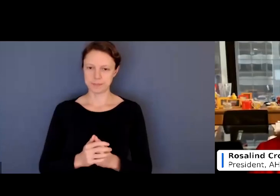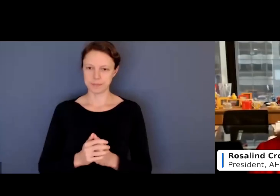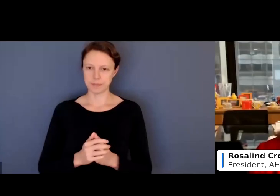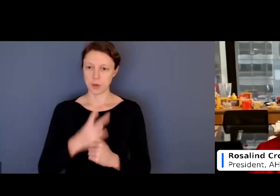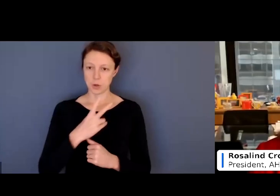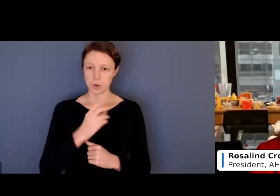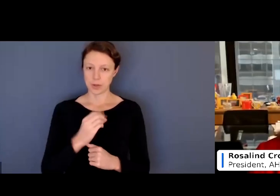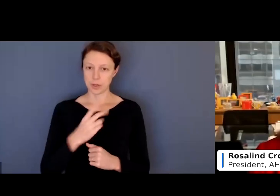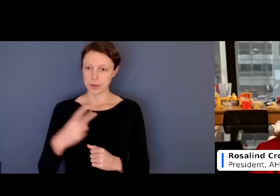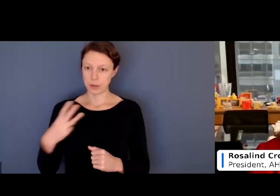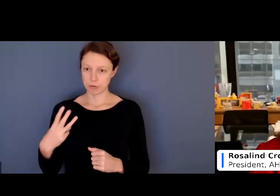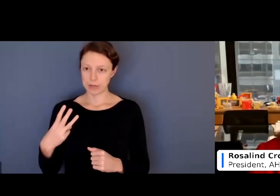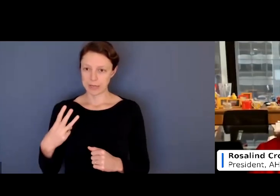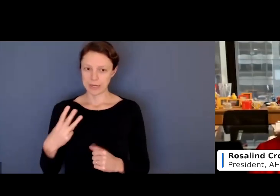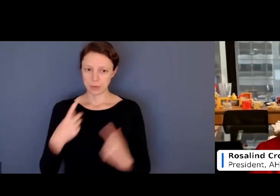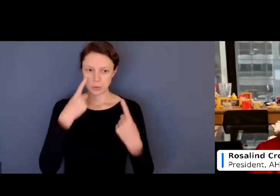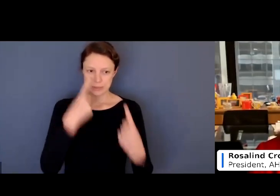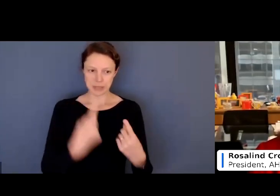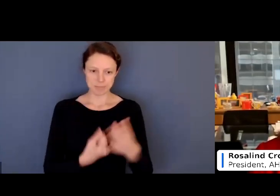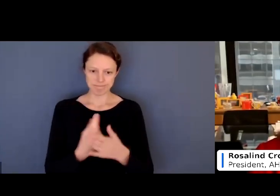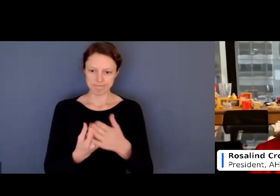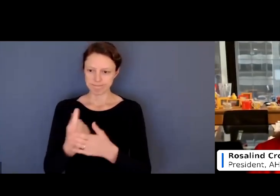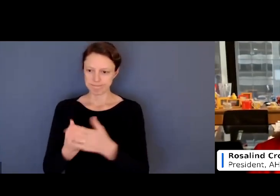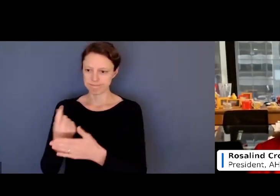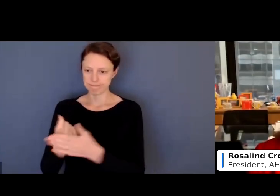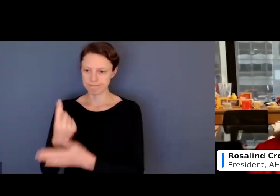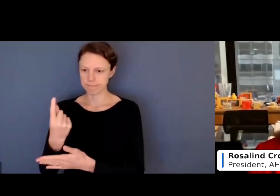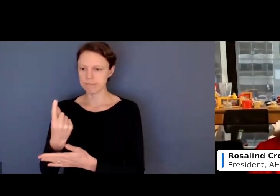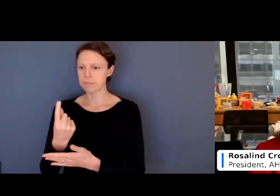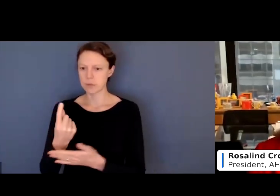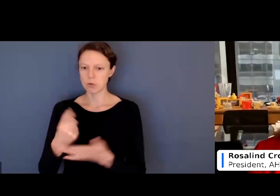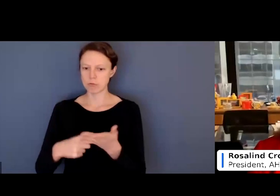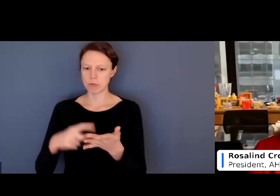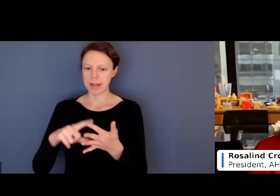in the Australian sporting sector has been revealed.